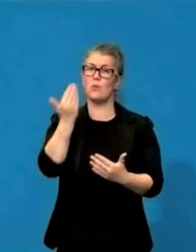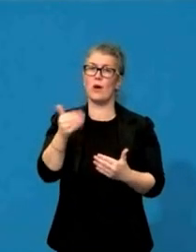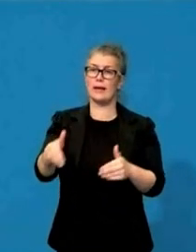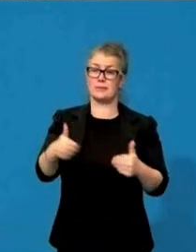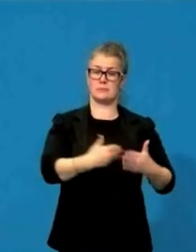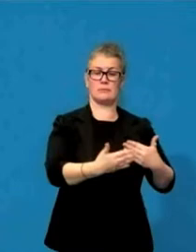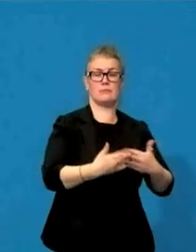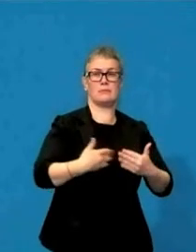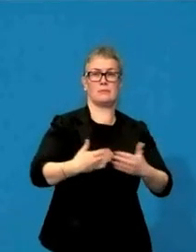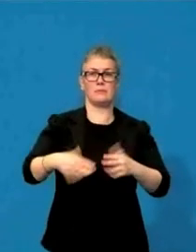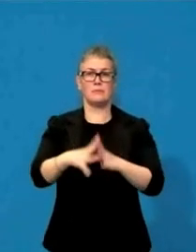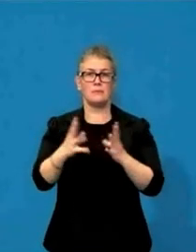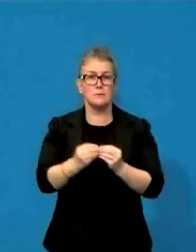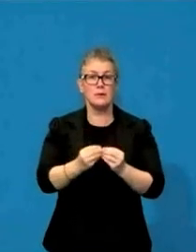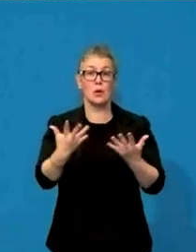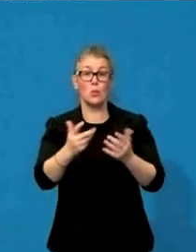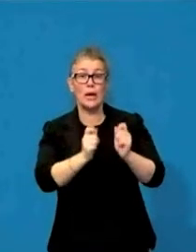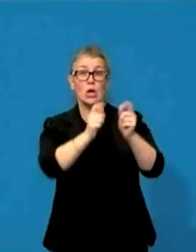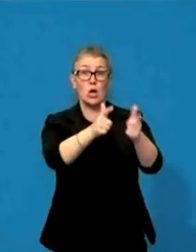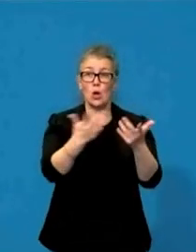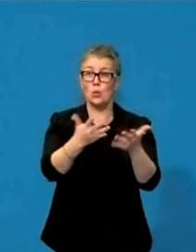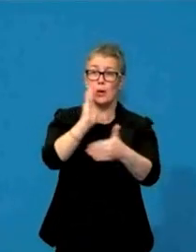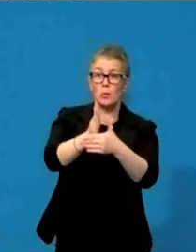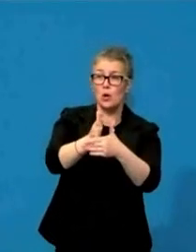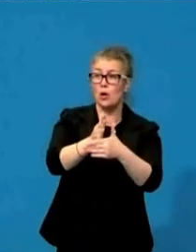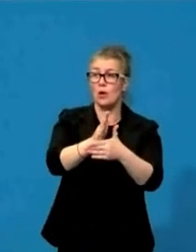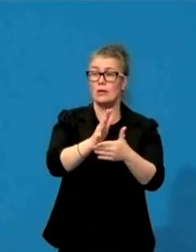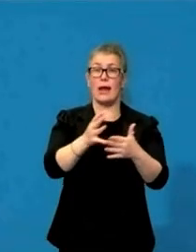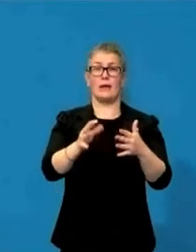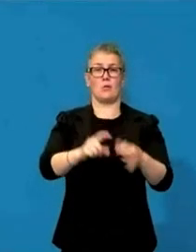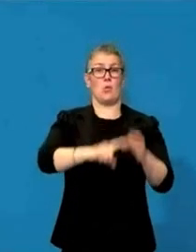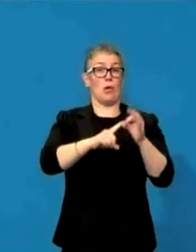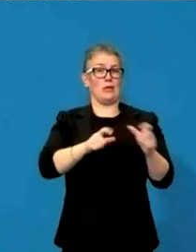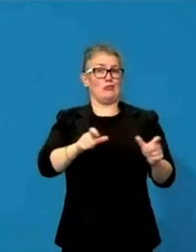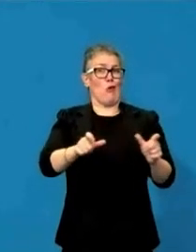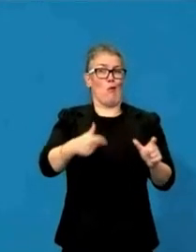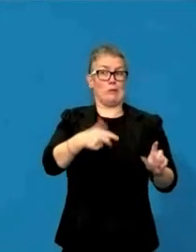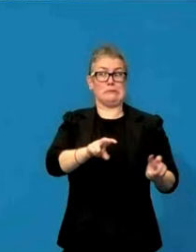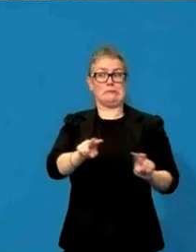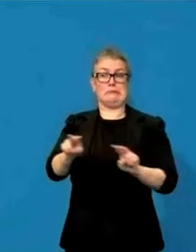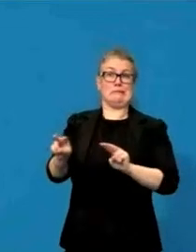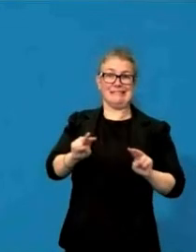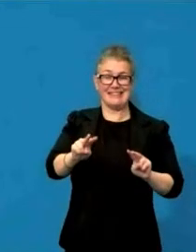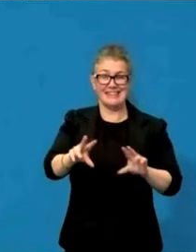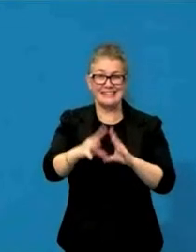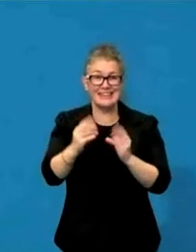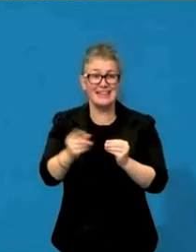you know, the places for them to go and doing a bit of quality control. And then, you know, if the mower broke down and Tristan wanted to turn it upside down or